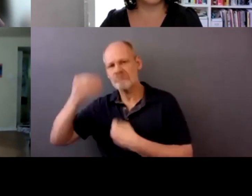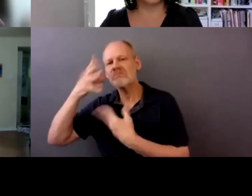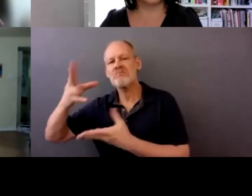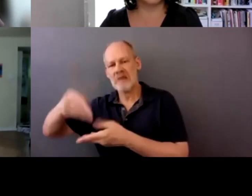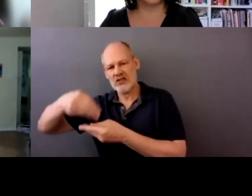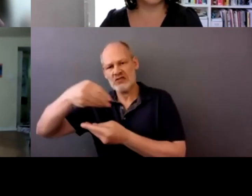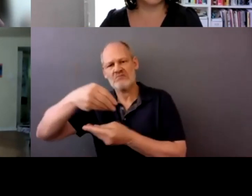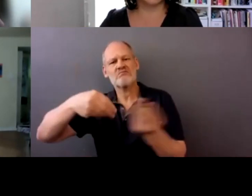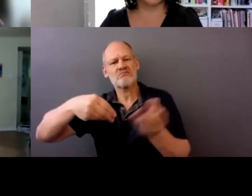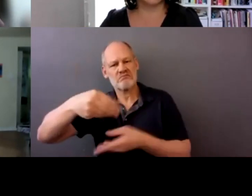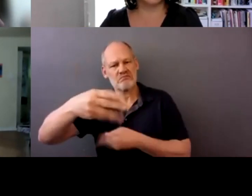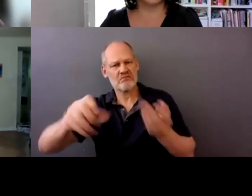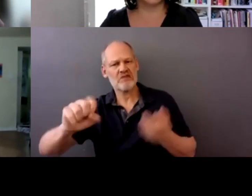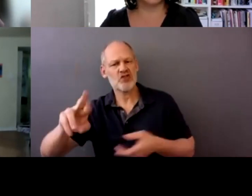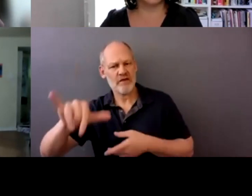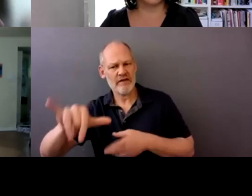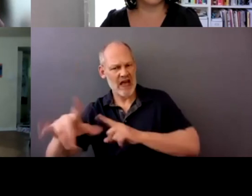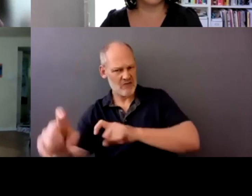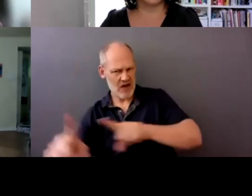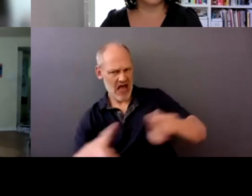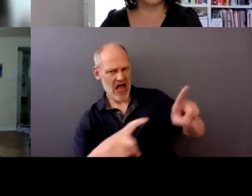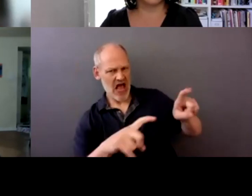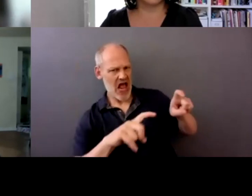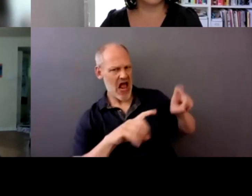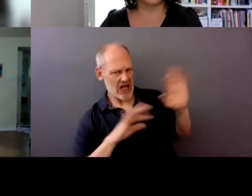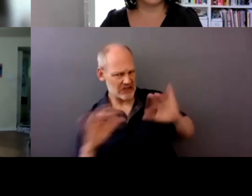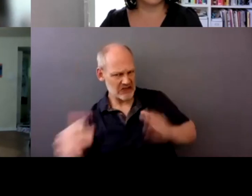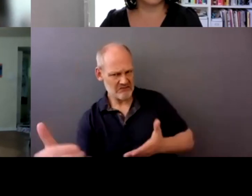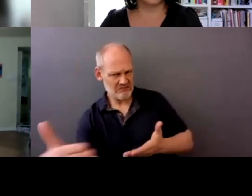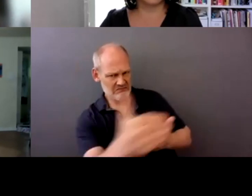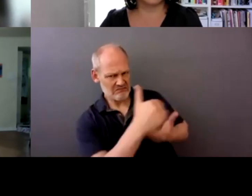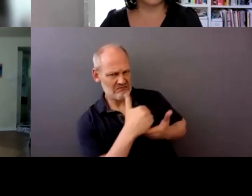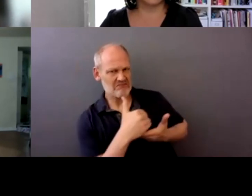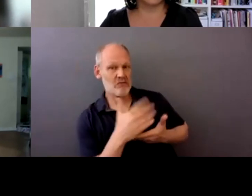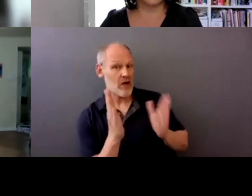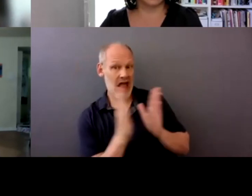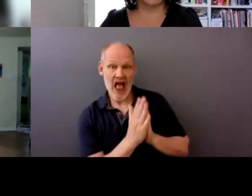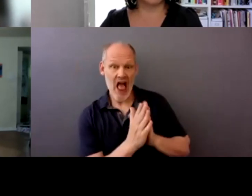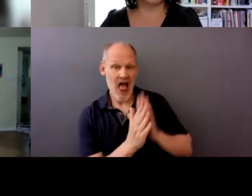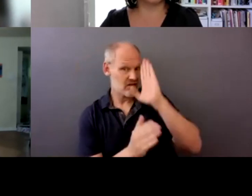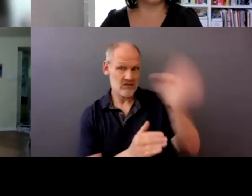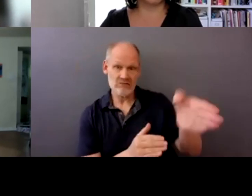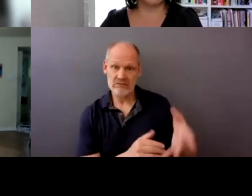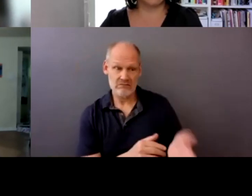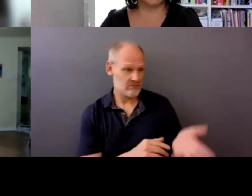and what changes they would like to see made for them to feel safer or more comfortable